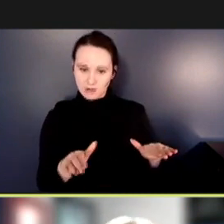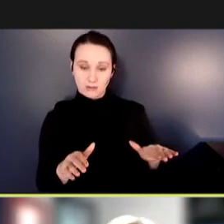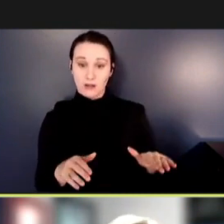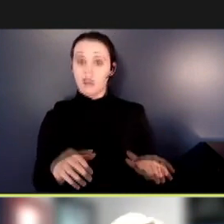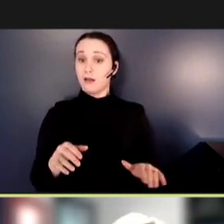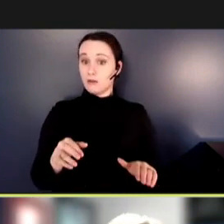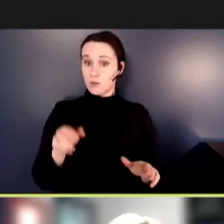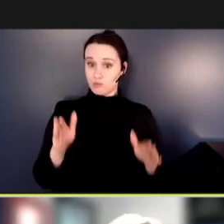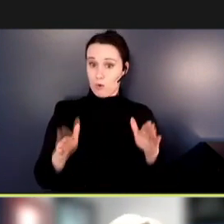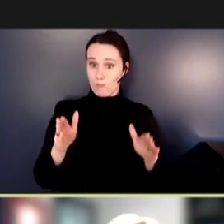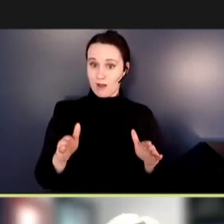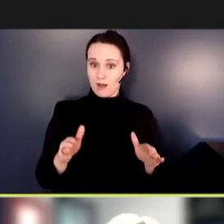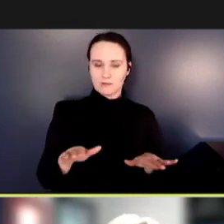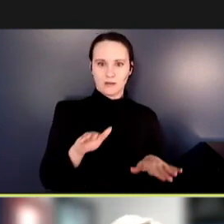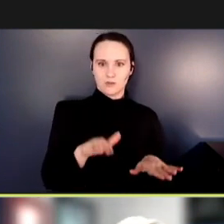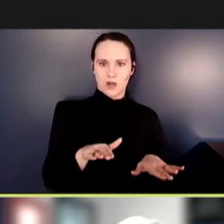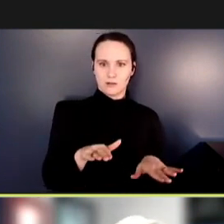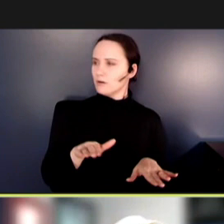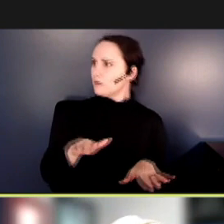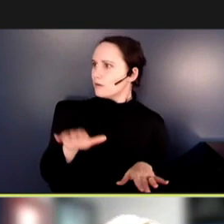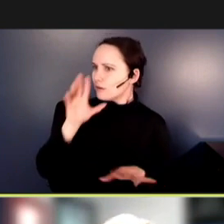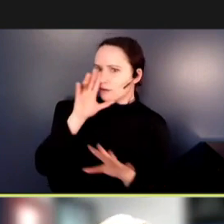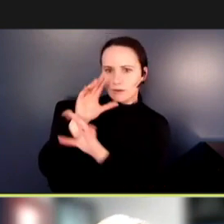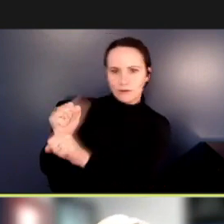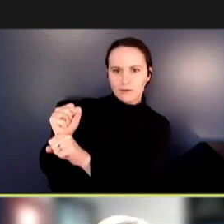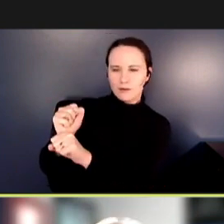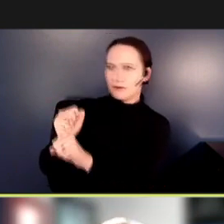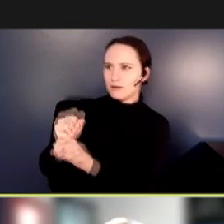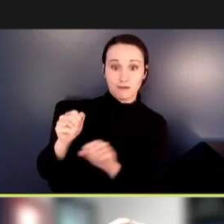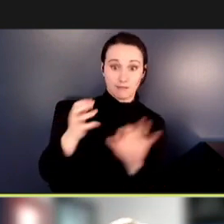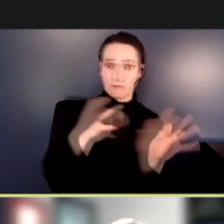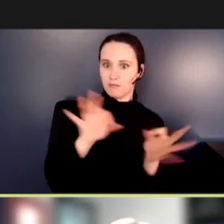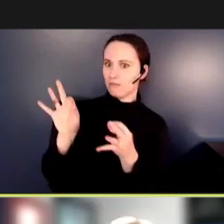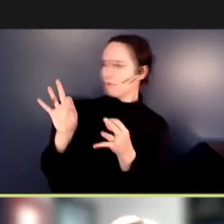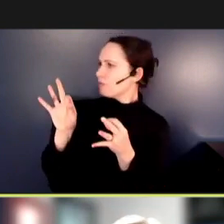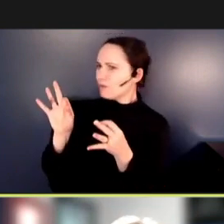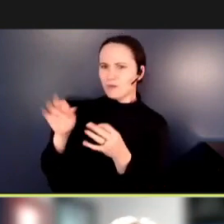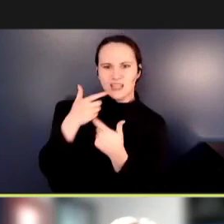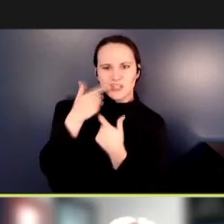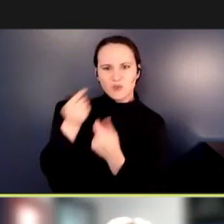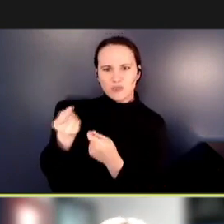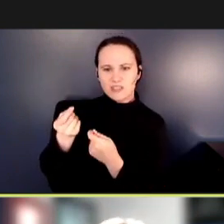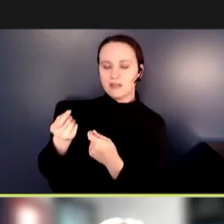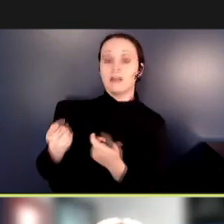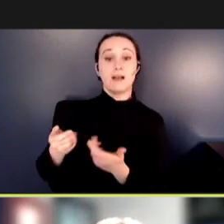kind of redirect their focus toward more interesting objects. And some have even